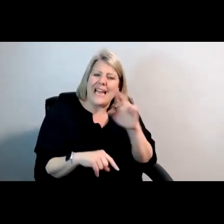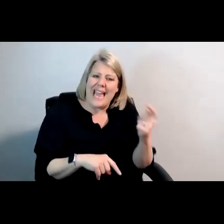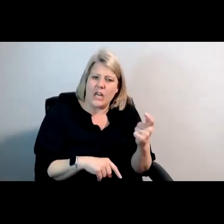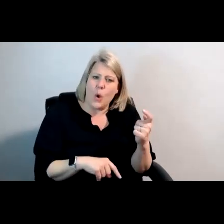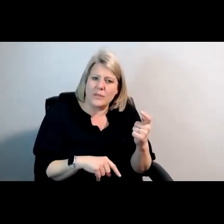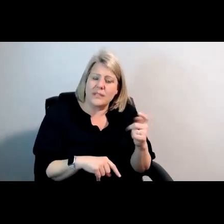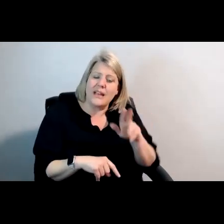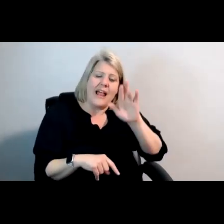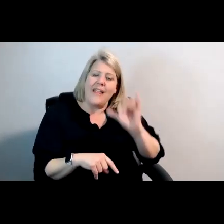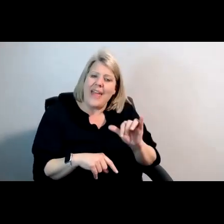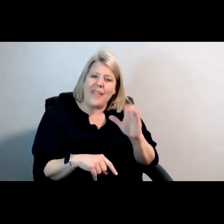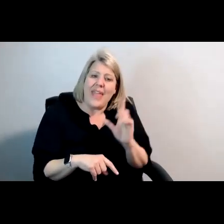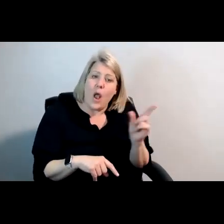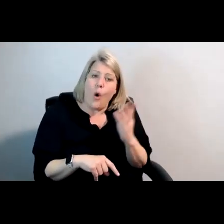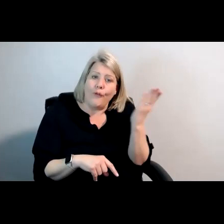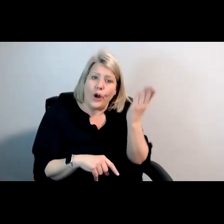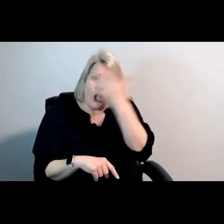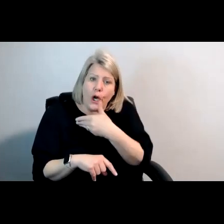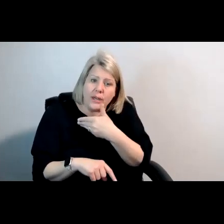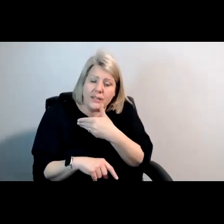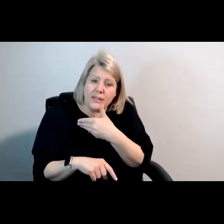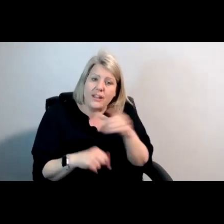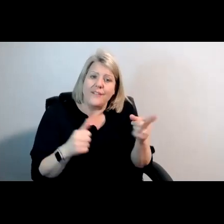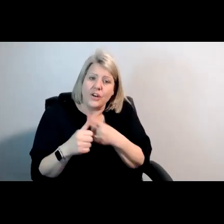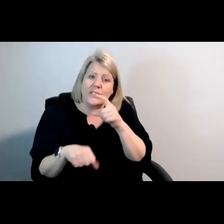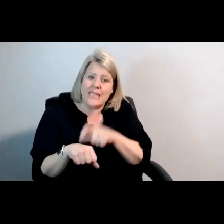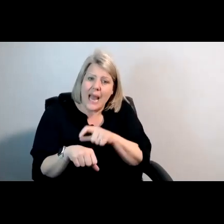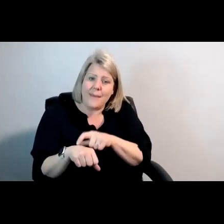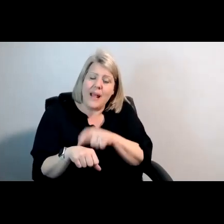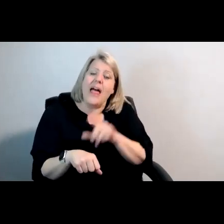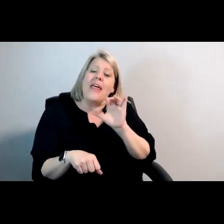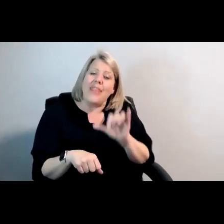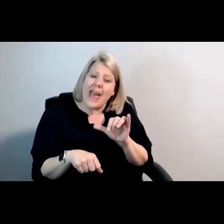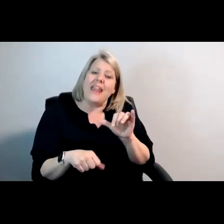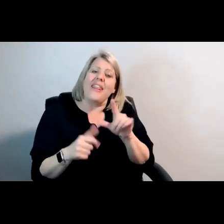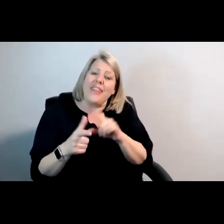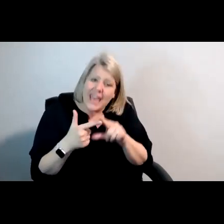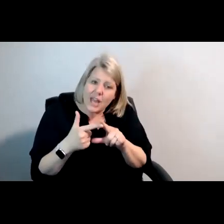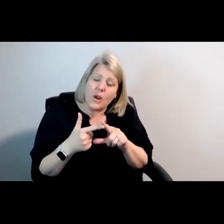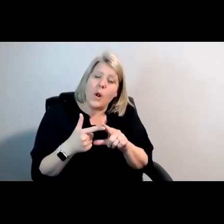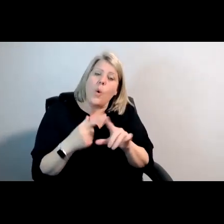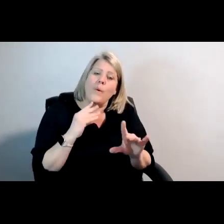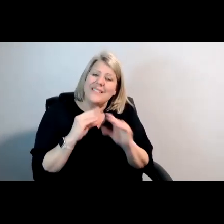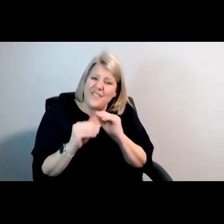that had been missed that got cured. And the person,